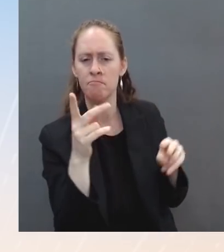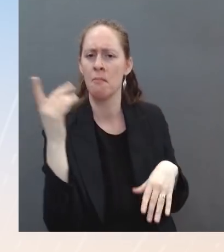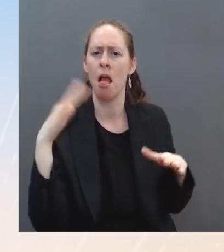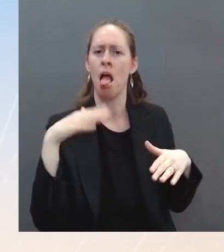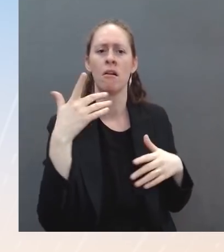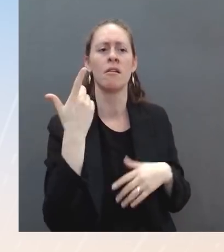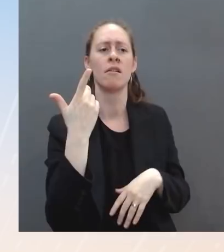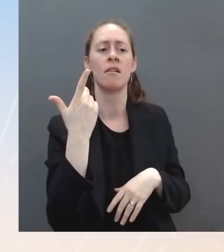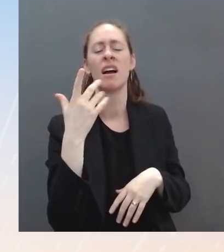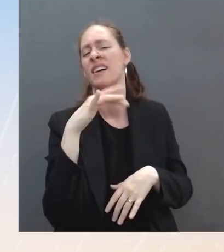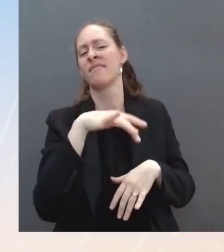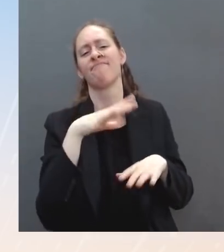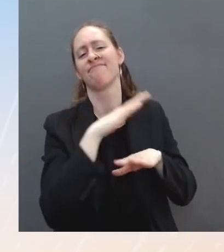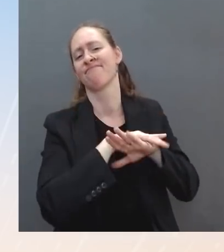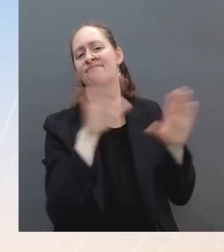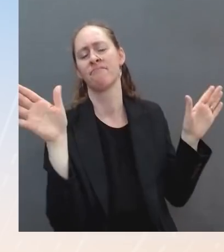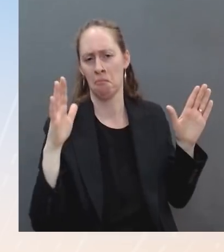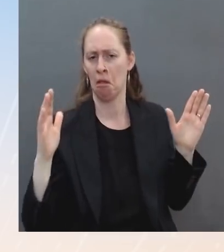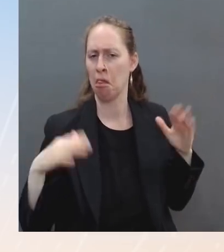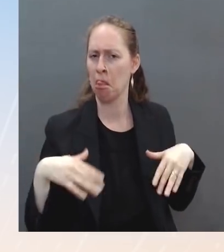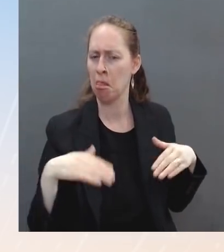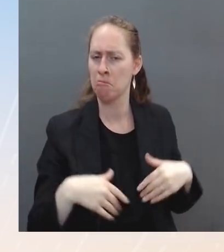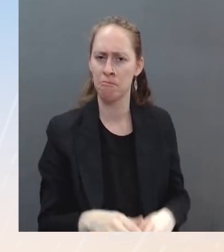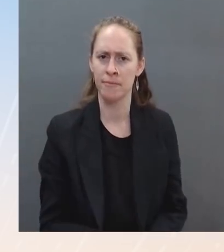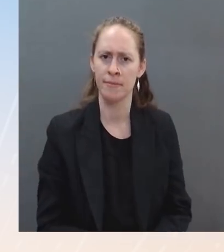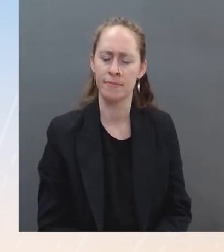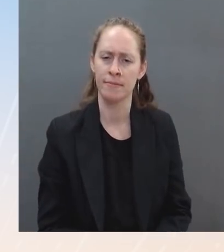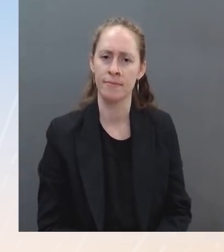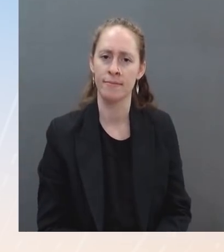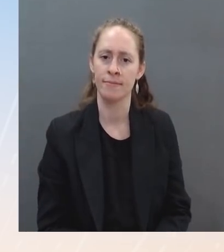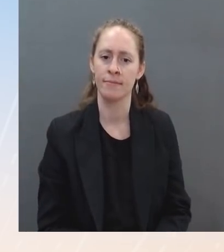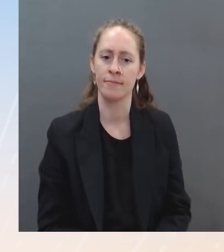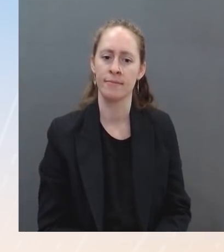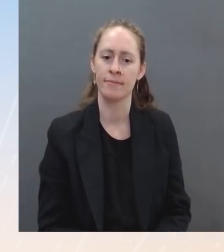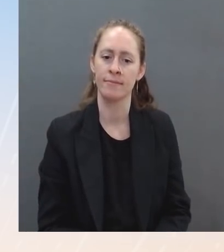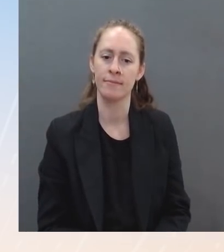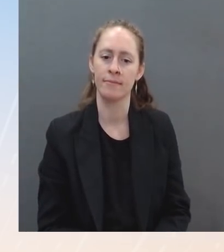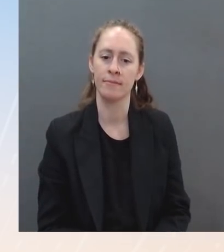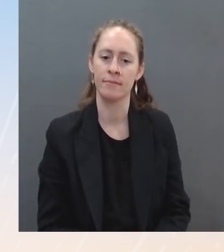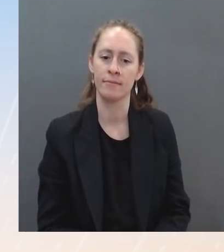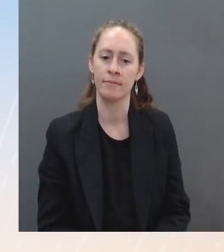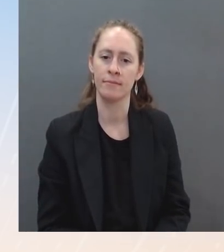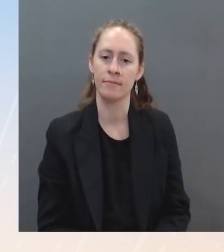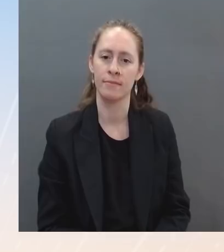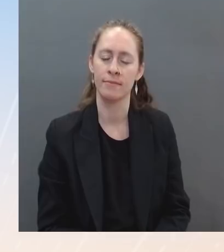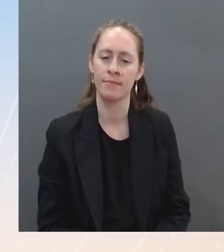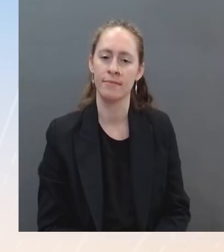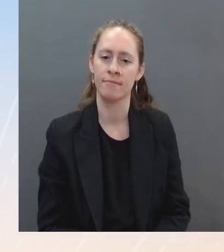Putin's demand to pay for gas in rubles. Does the U.S. stand with them in rejecting that as well? Ms. Bedingfield: We do.